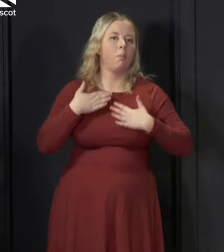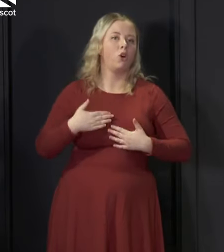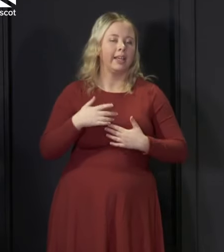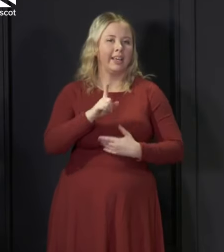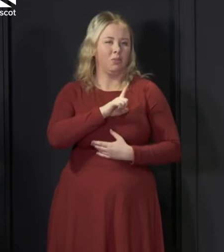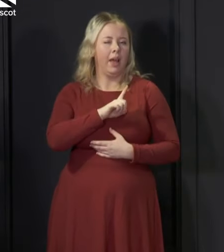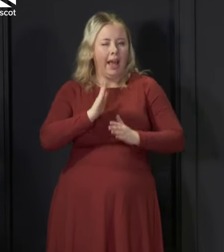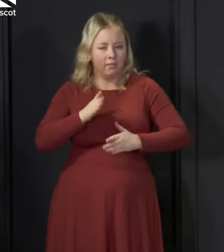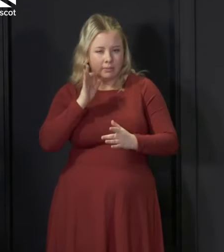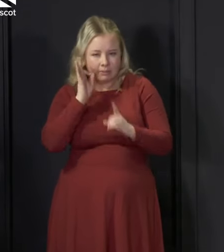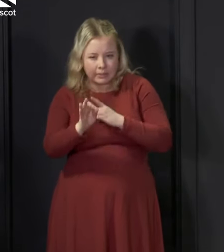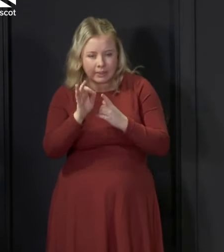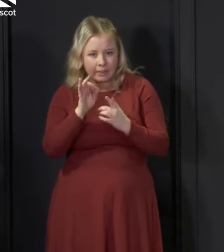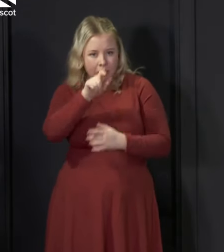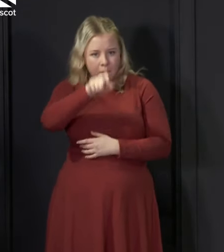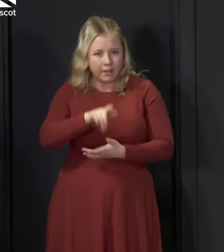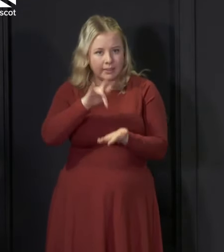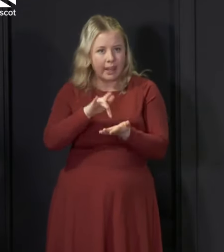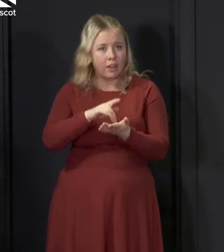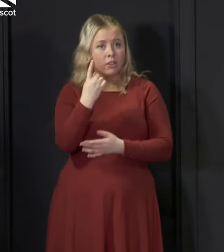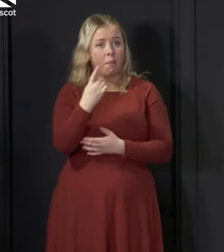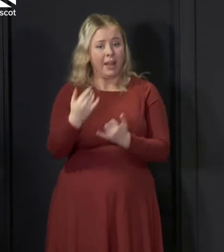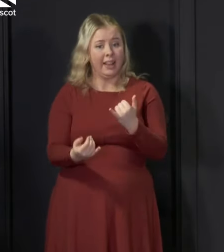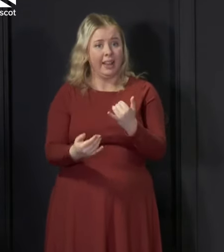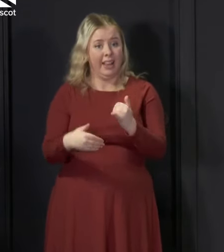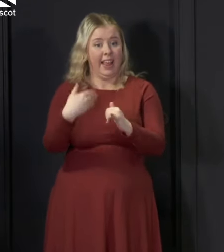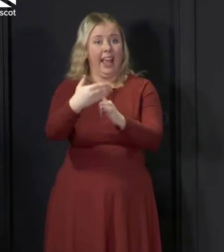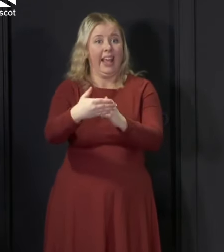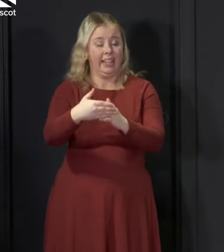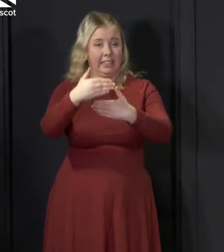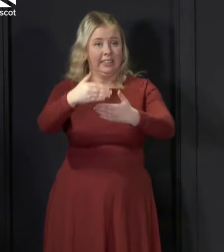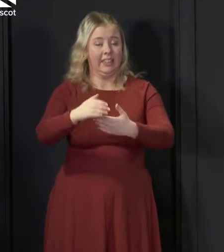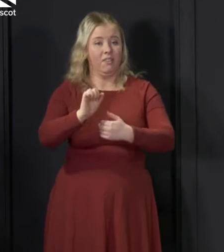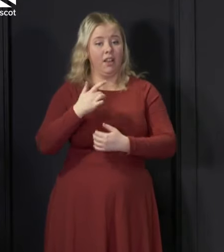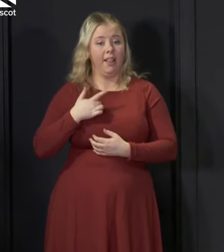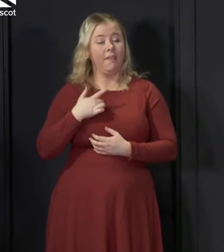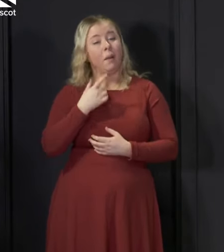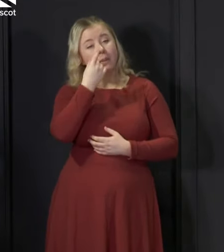at the very end stage of their life, it may be clinically the best thing for them not